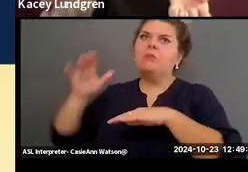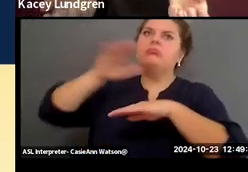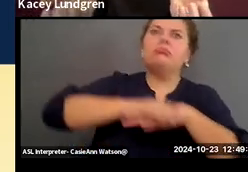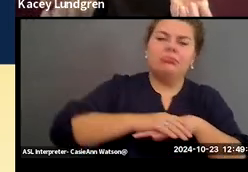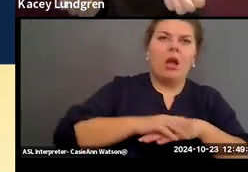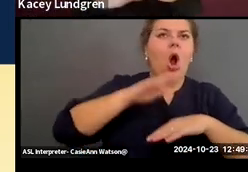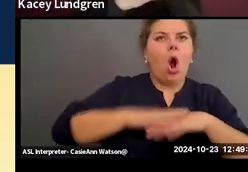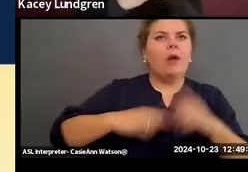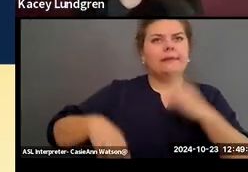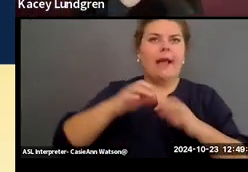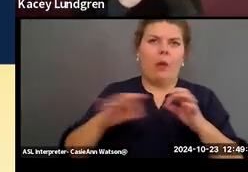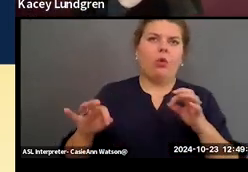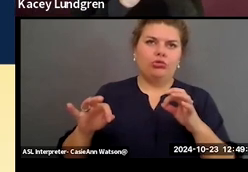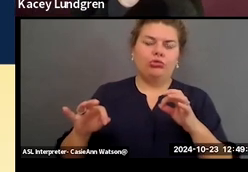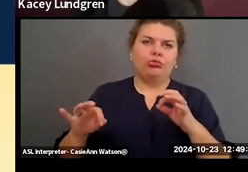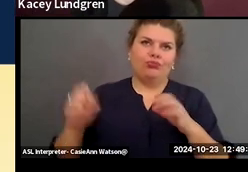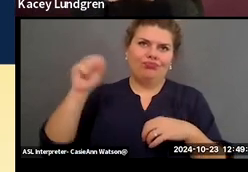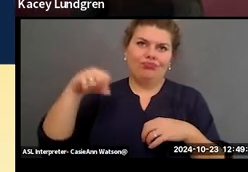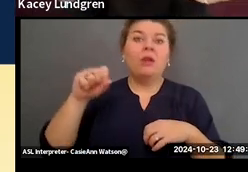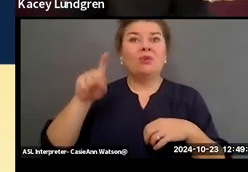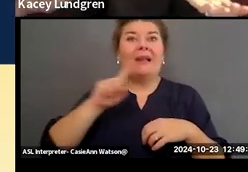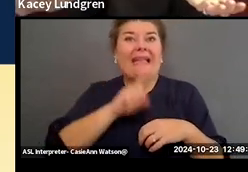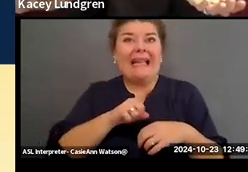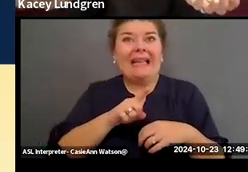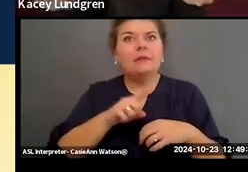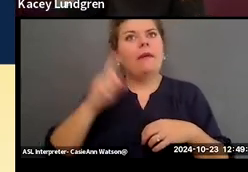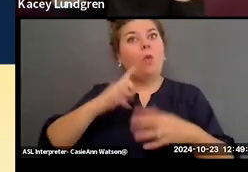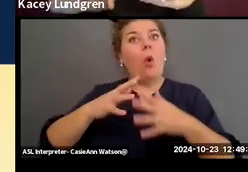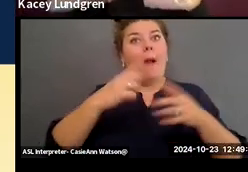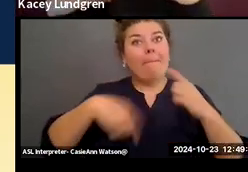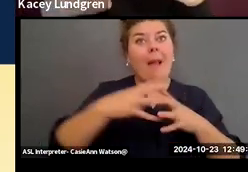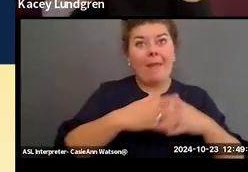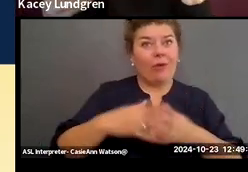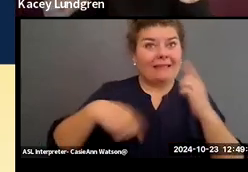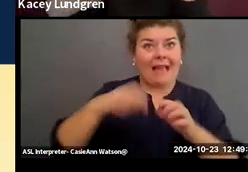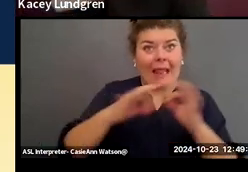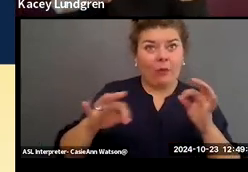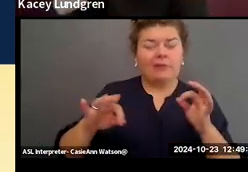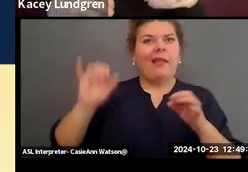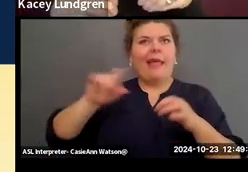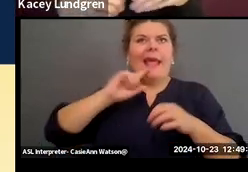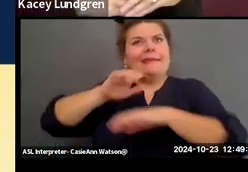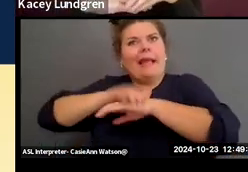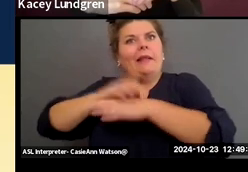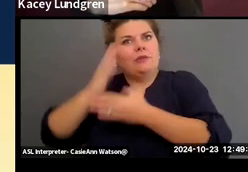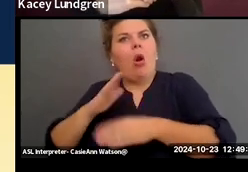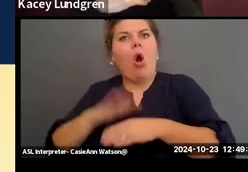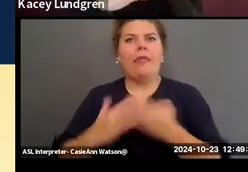on the sign language. So for American Sign Language, it is the English part on the hands.